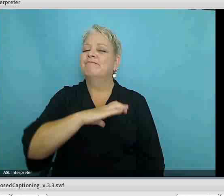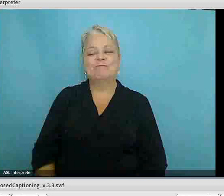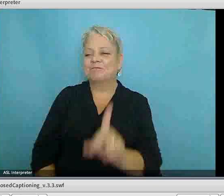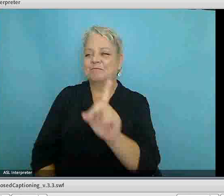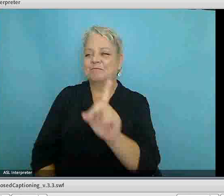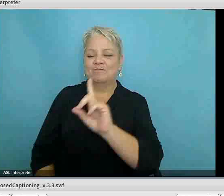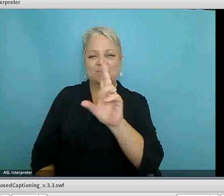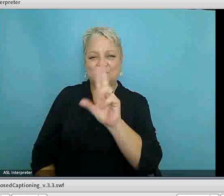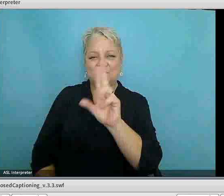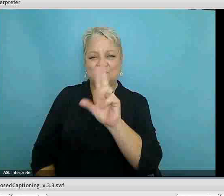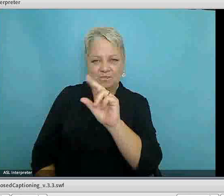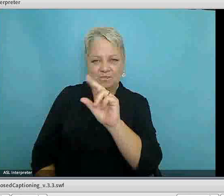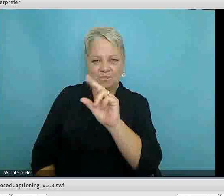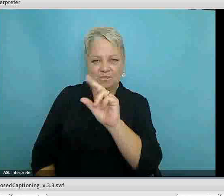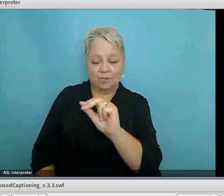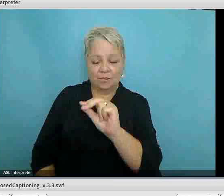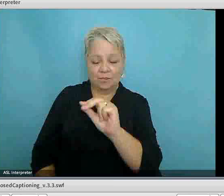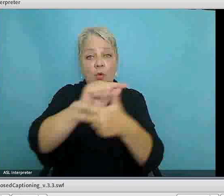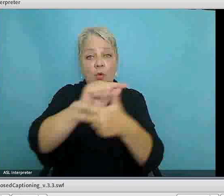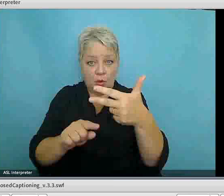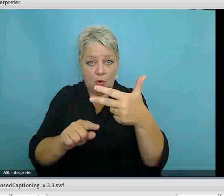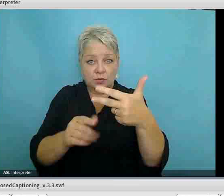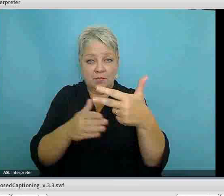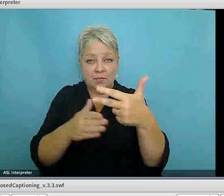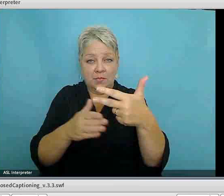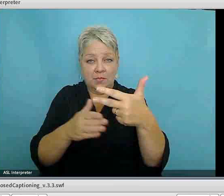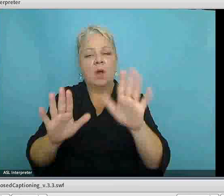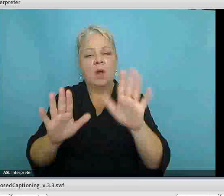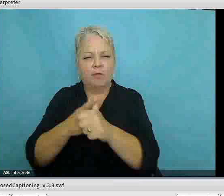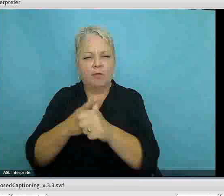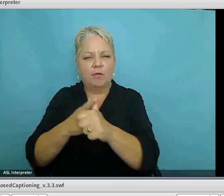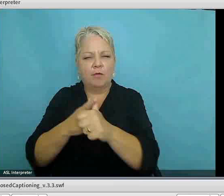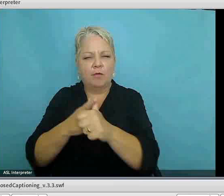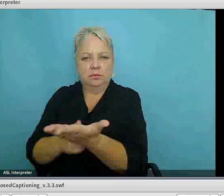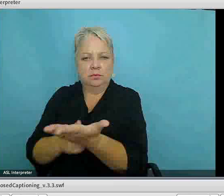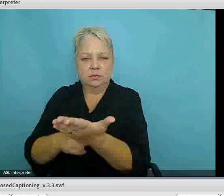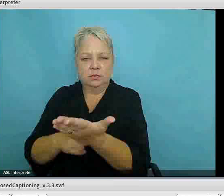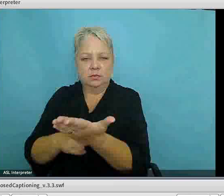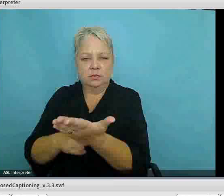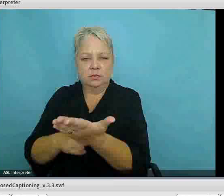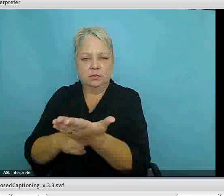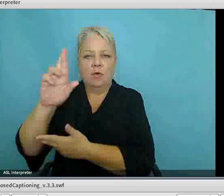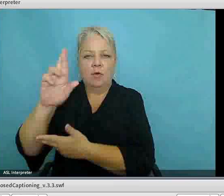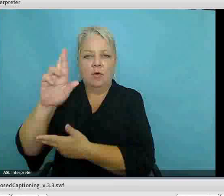All of the plans have agreed to zero pharmacy copays.